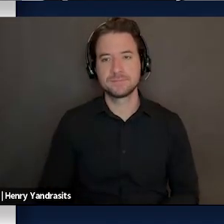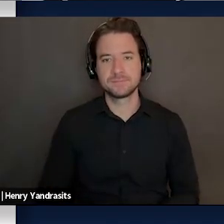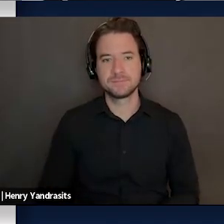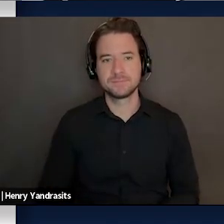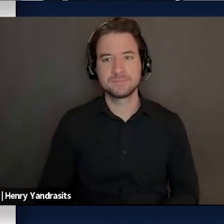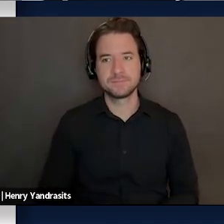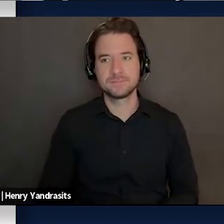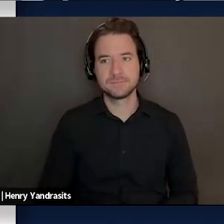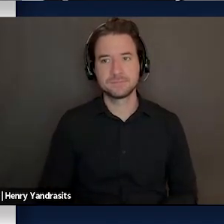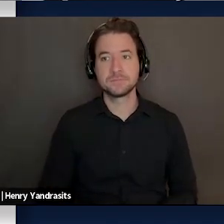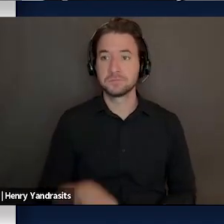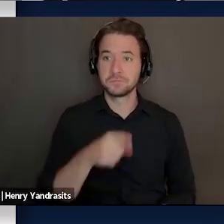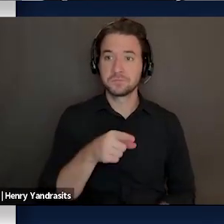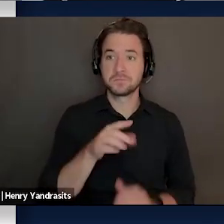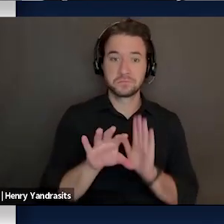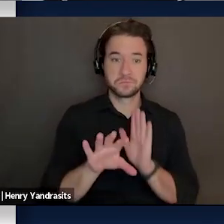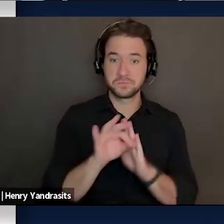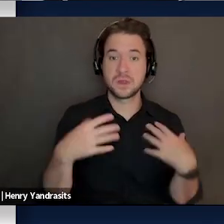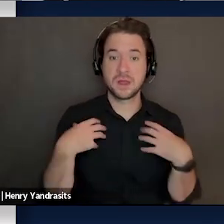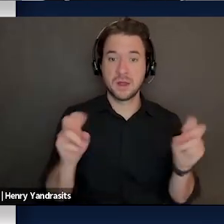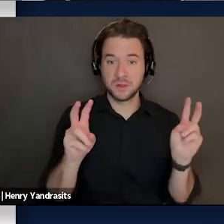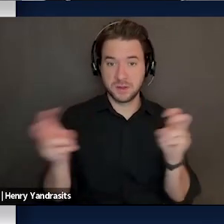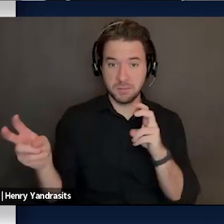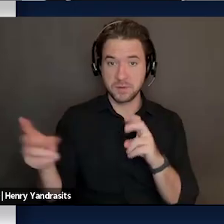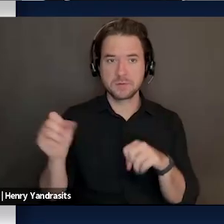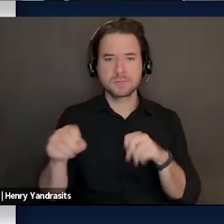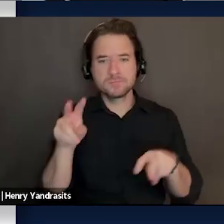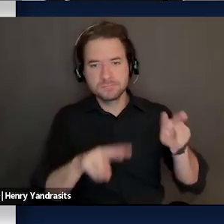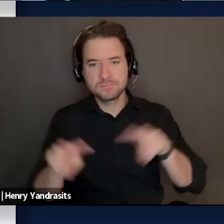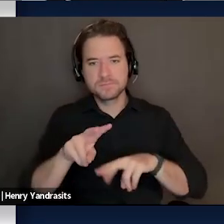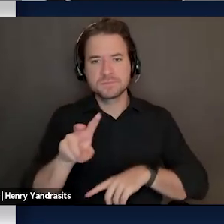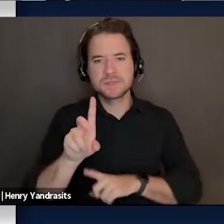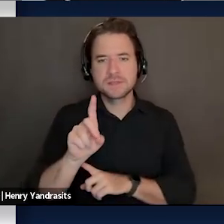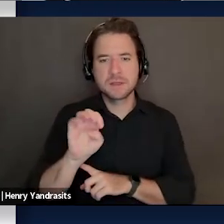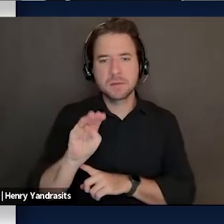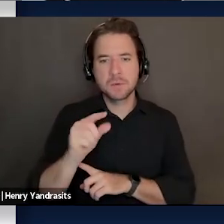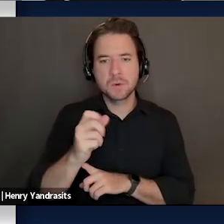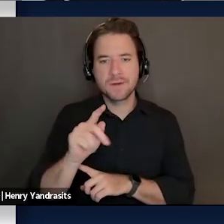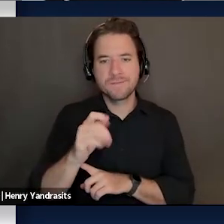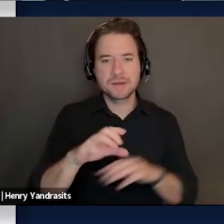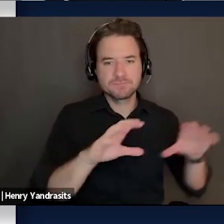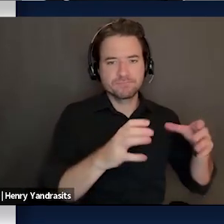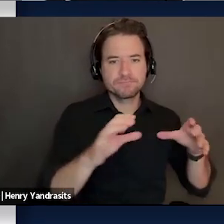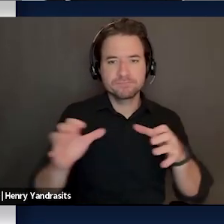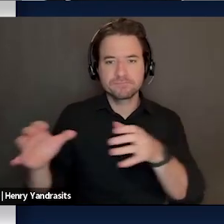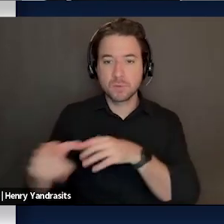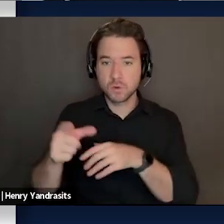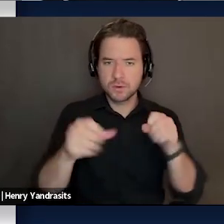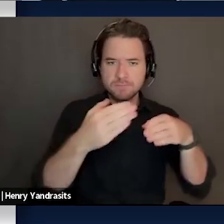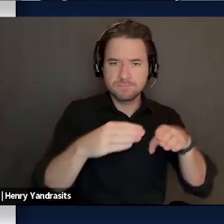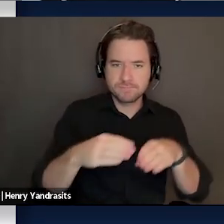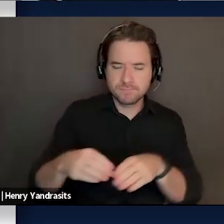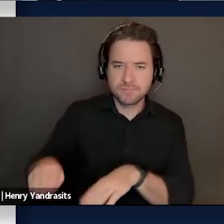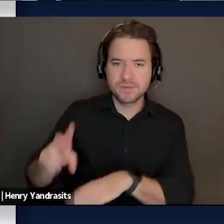Once you select your health topic, you can look through the demographic categories, and this allows you to break down the data by ability status.